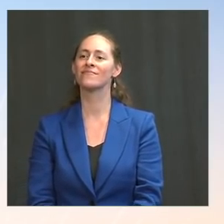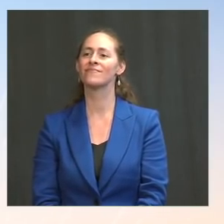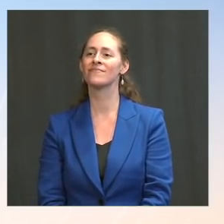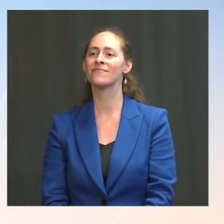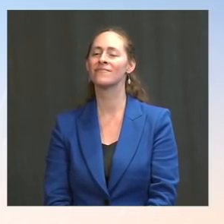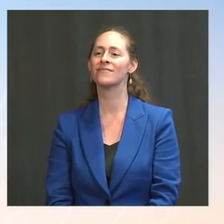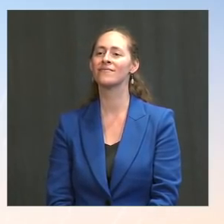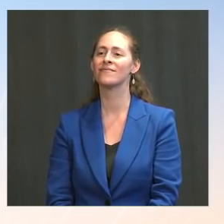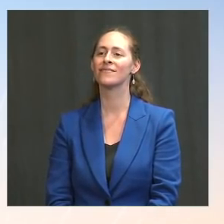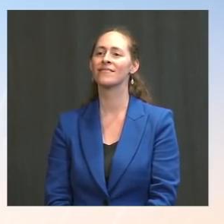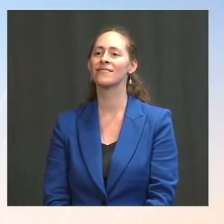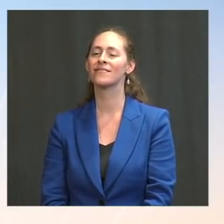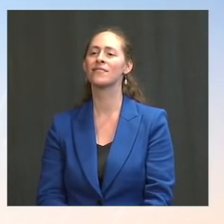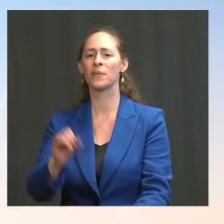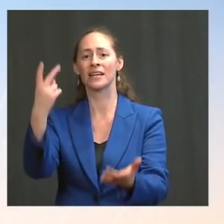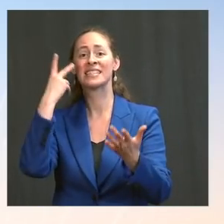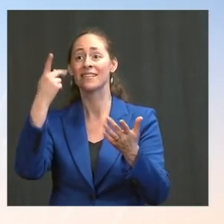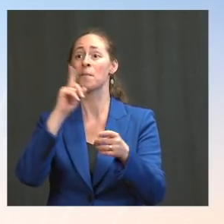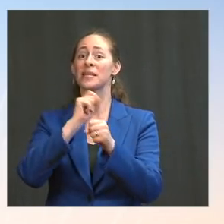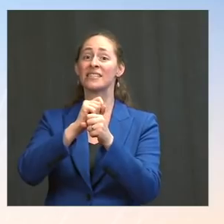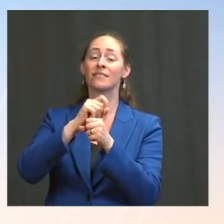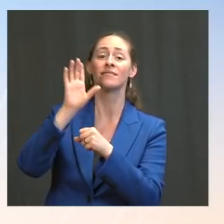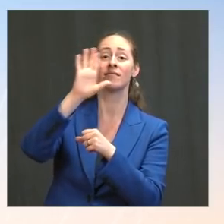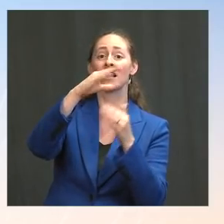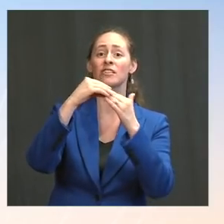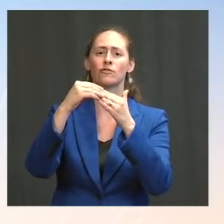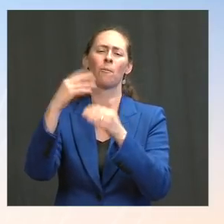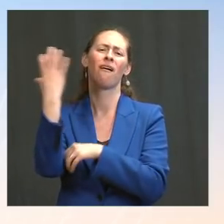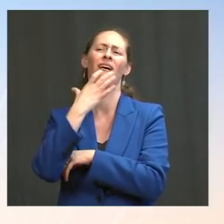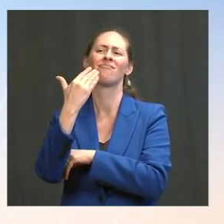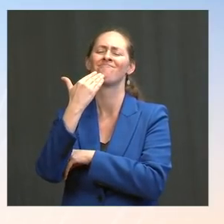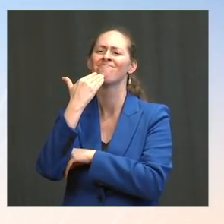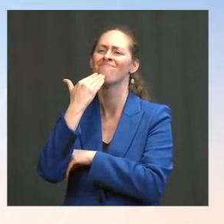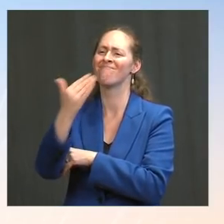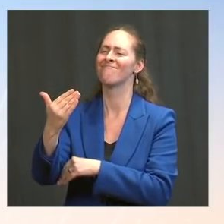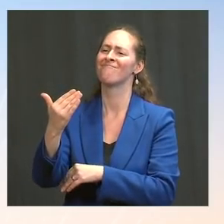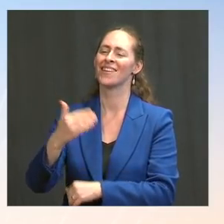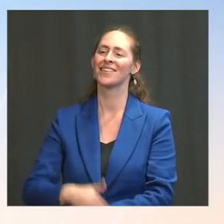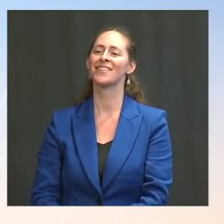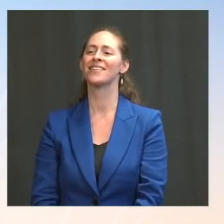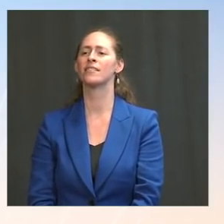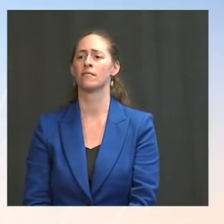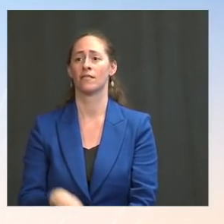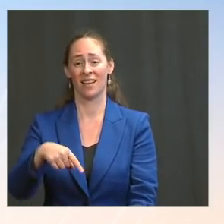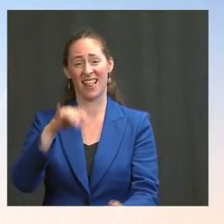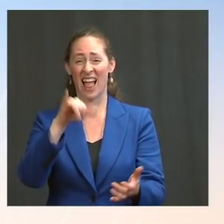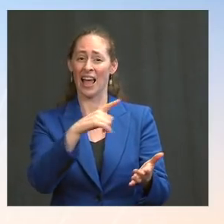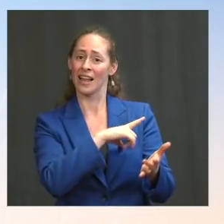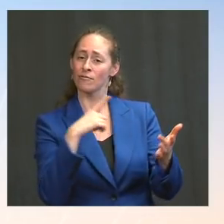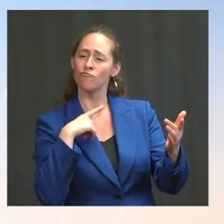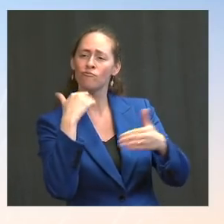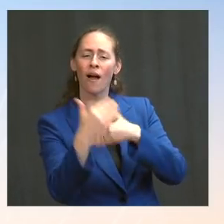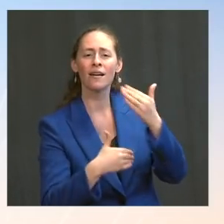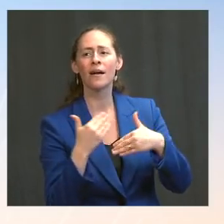and we're going to keep working on it. This is the legislative process in real time working its will. Ms. Psaki: Thank you, Brian, so much for joining us.